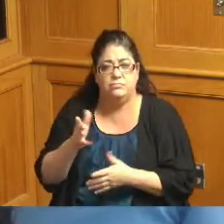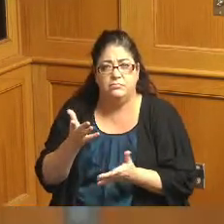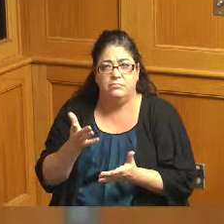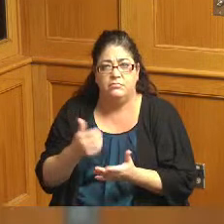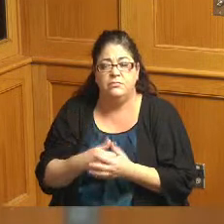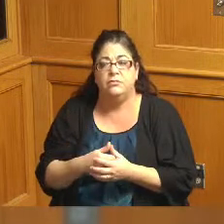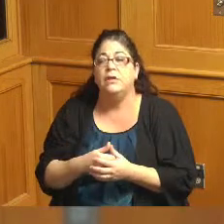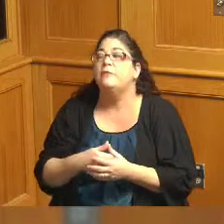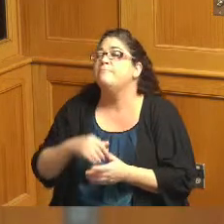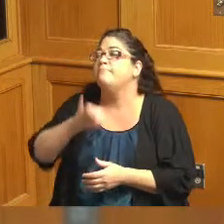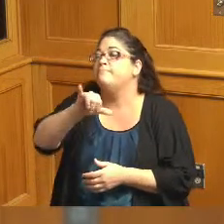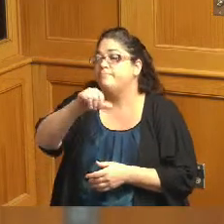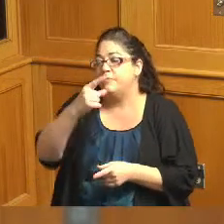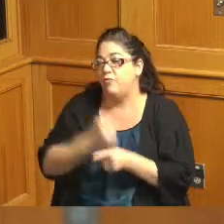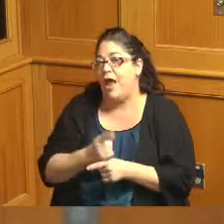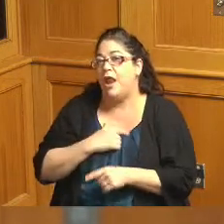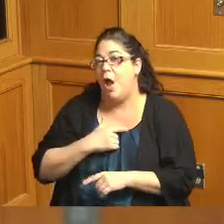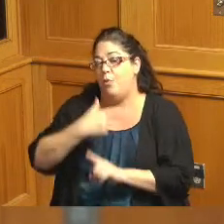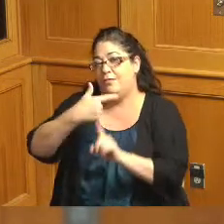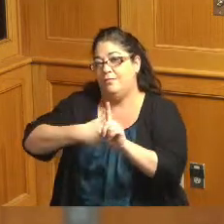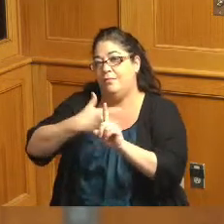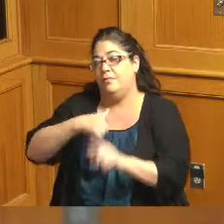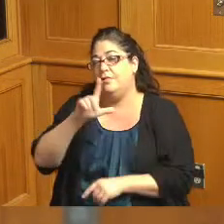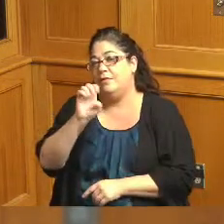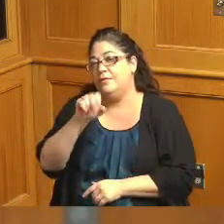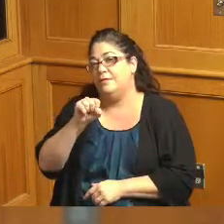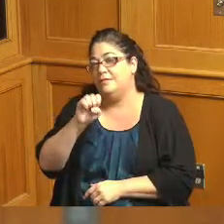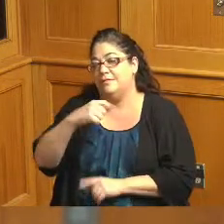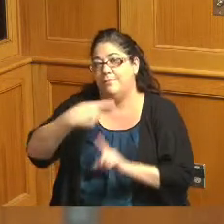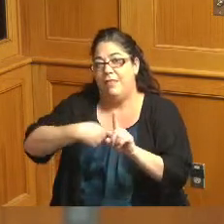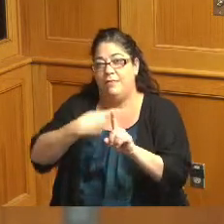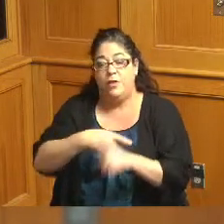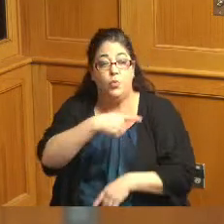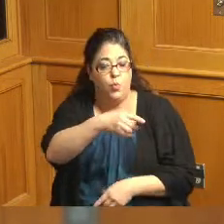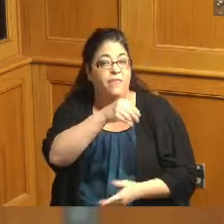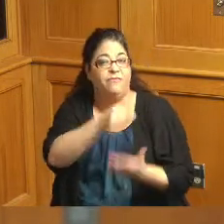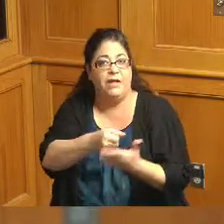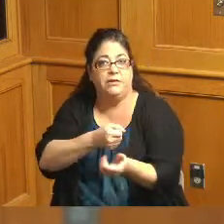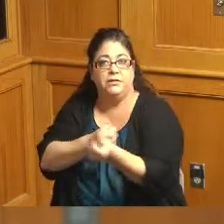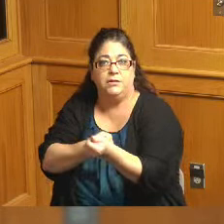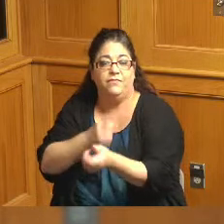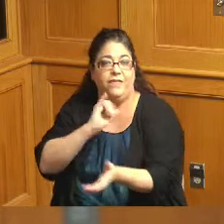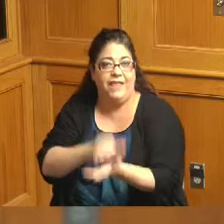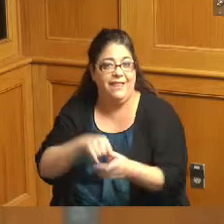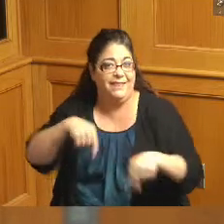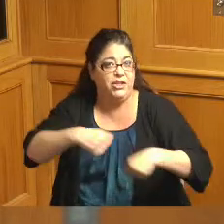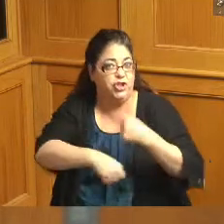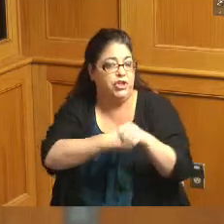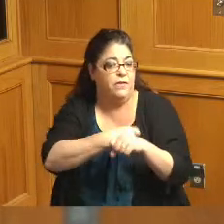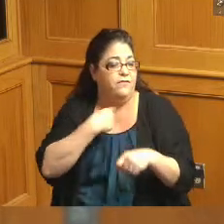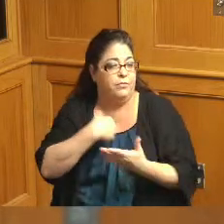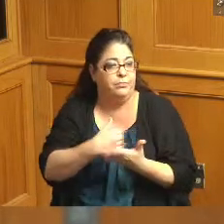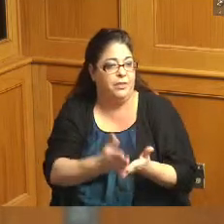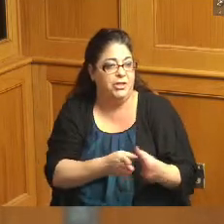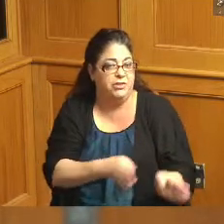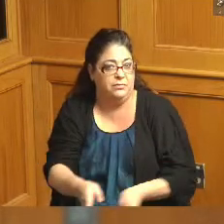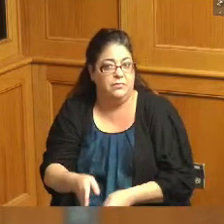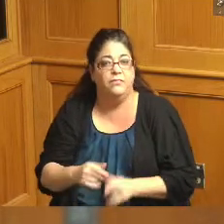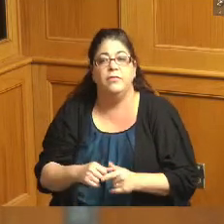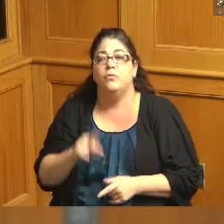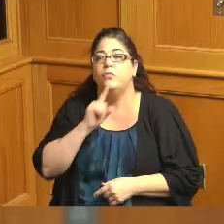it did affect our lease but of the you funded that for this year for our budget it also has affected